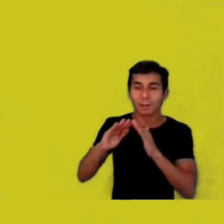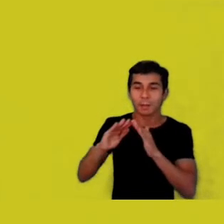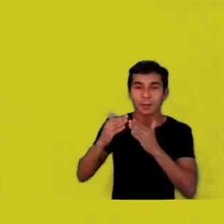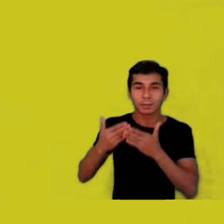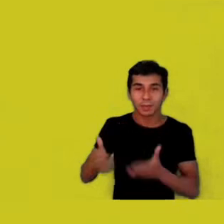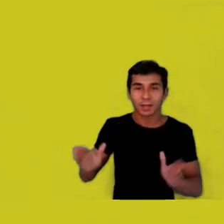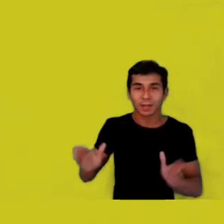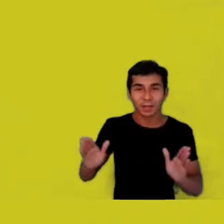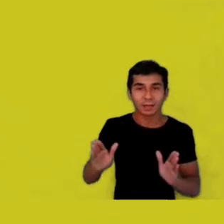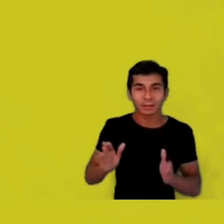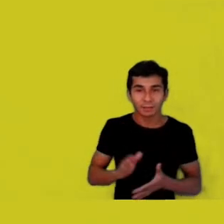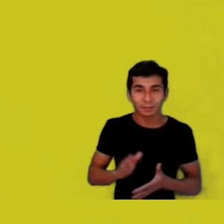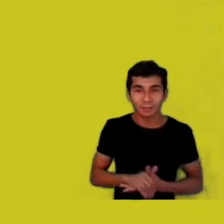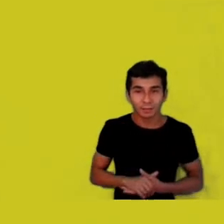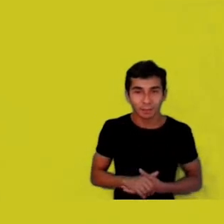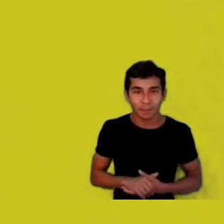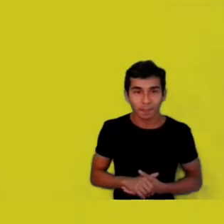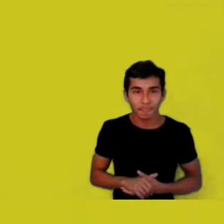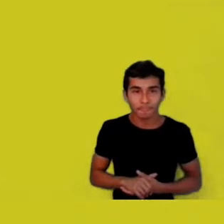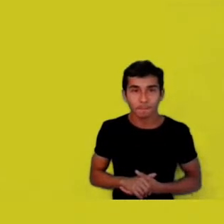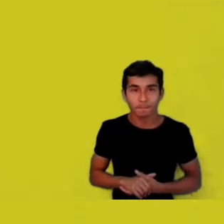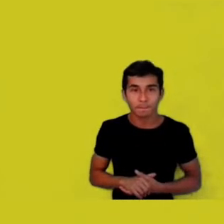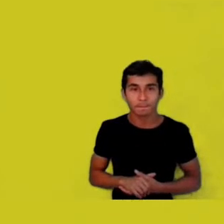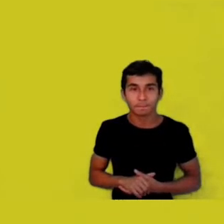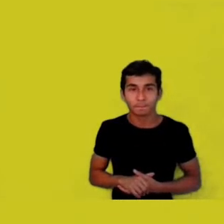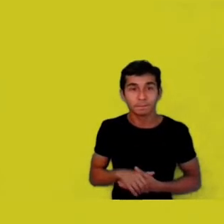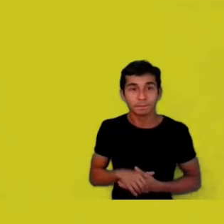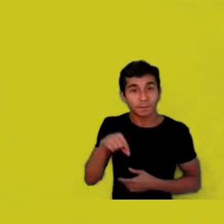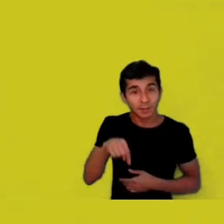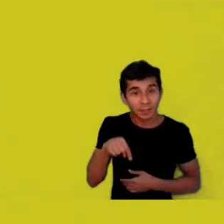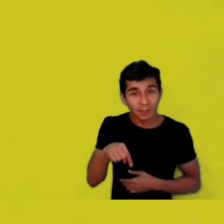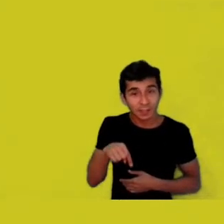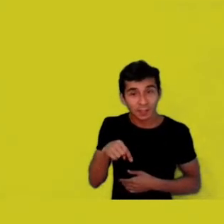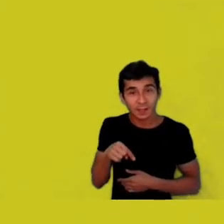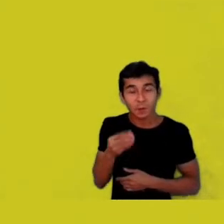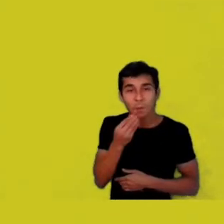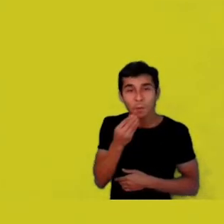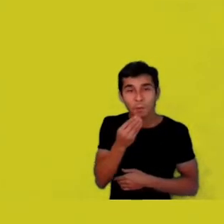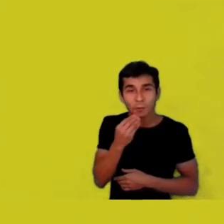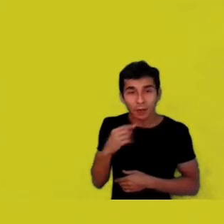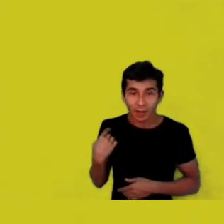can scratch the ground so that this space of research and investigation